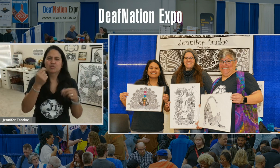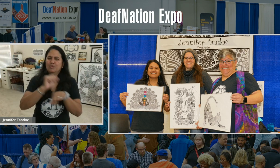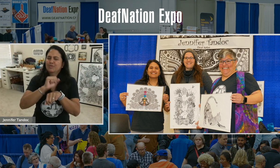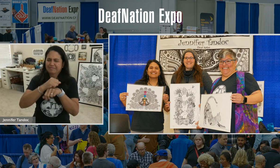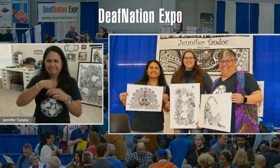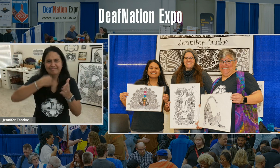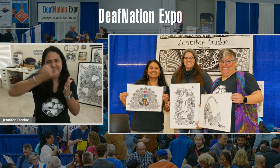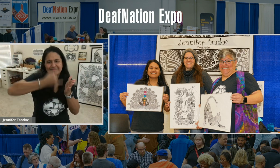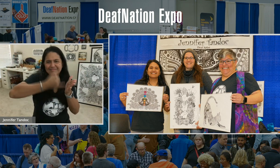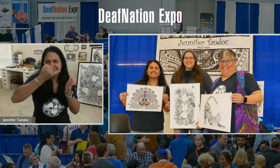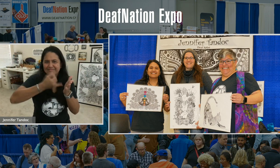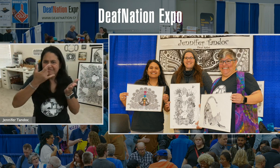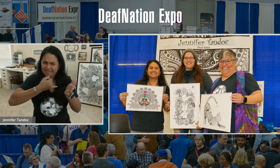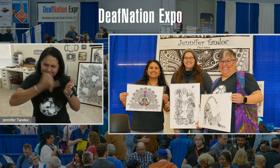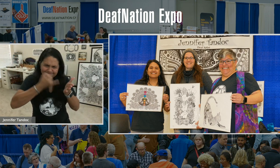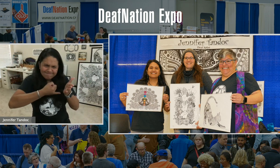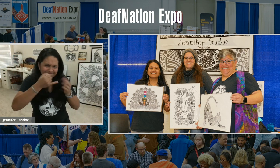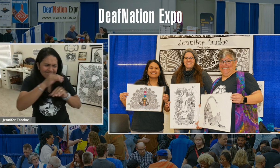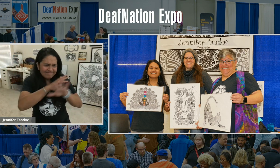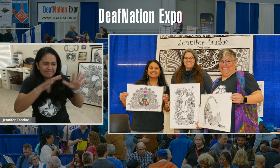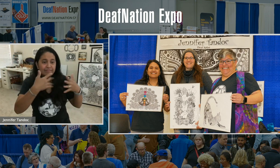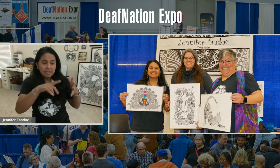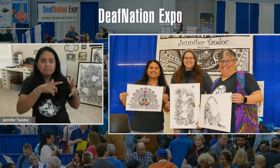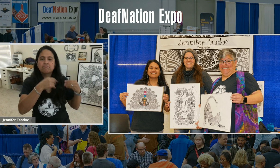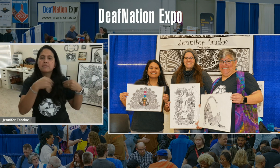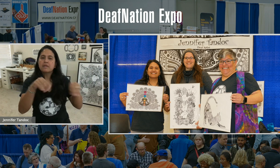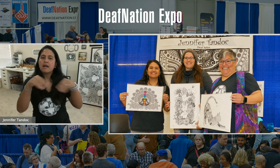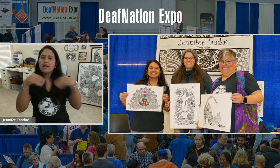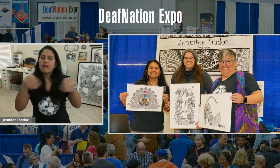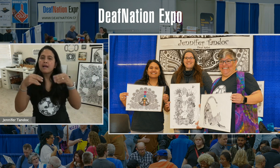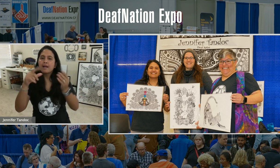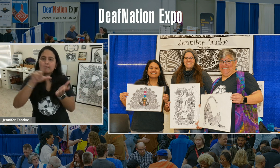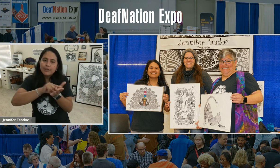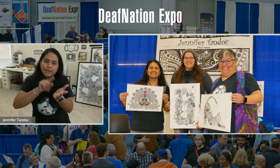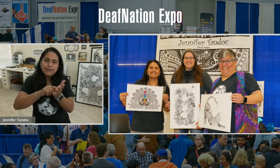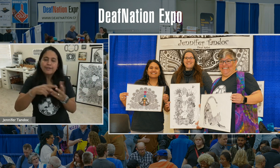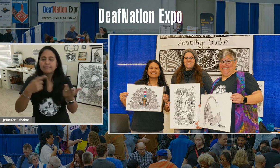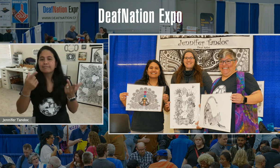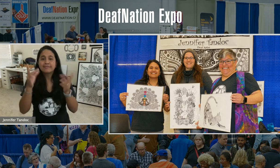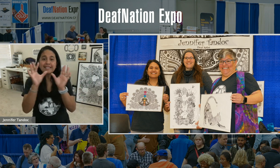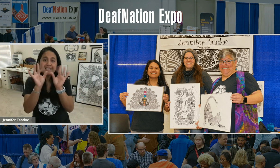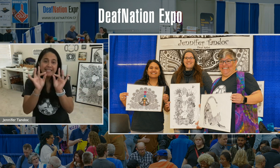I work as an artist, and I sell prints,